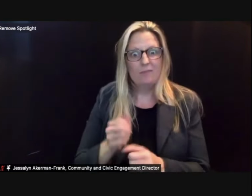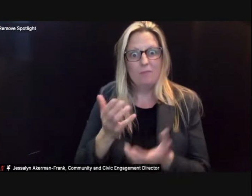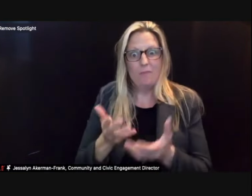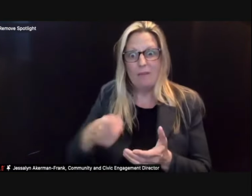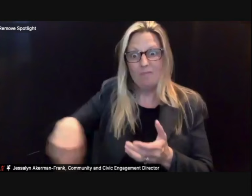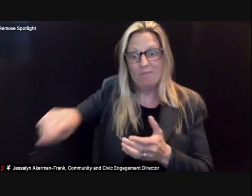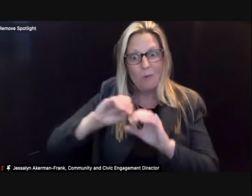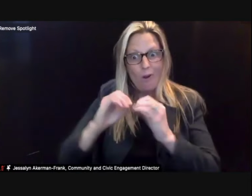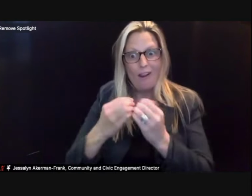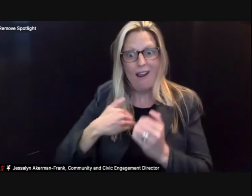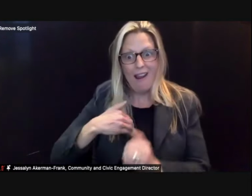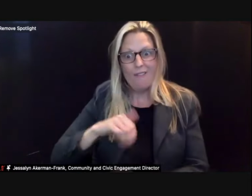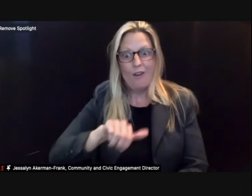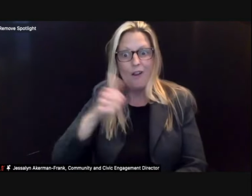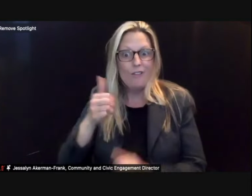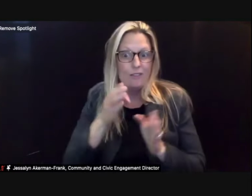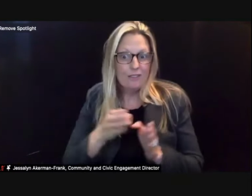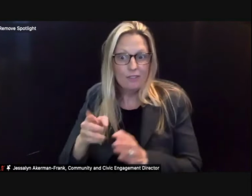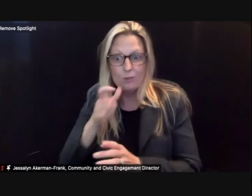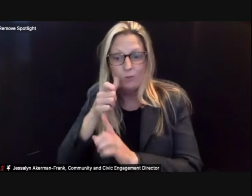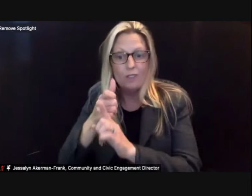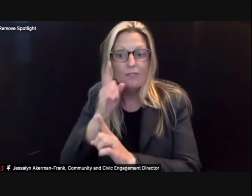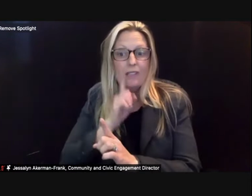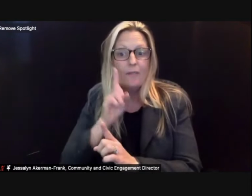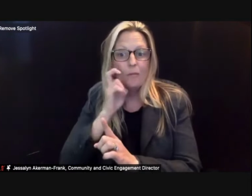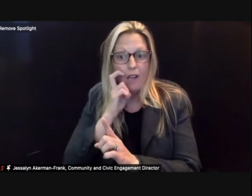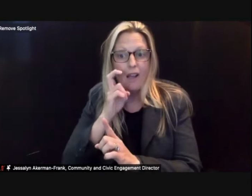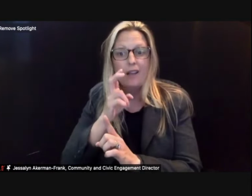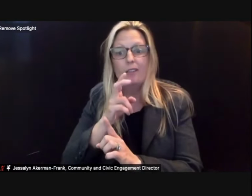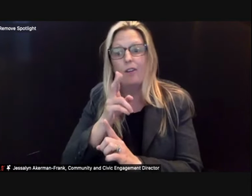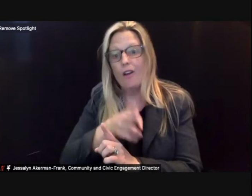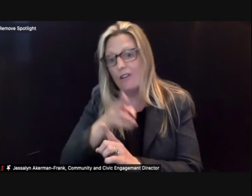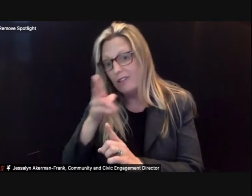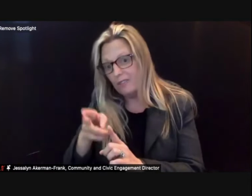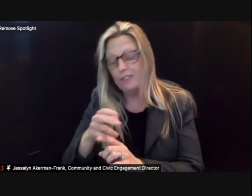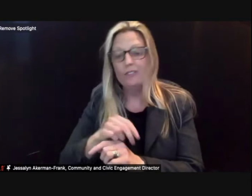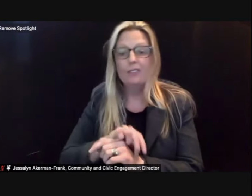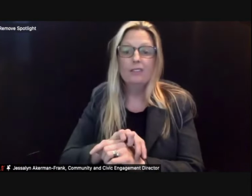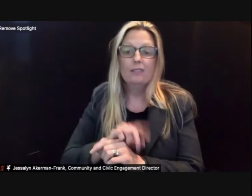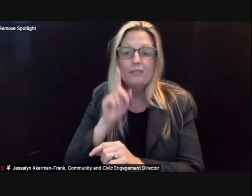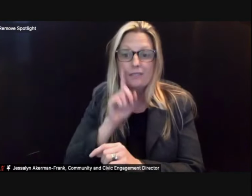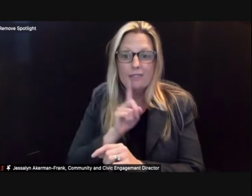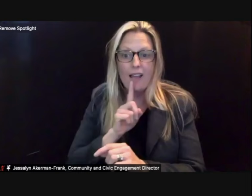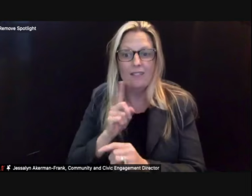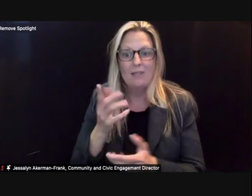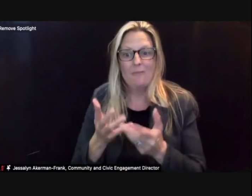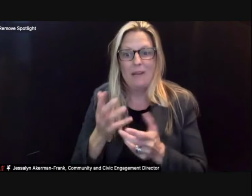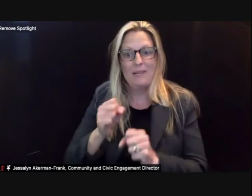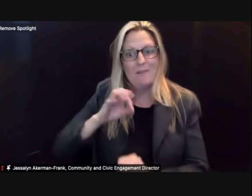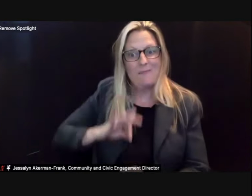those organizations work with people who are deaf, deafblind, or hard of hearing and would